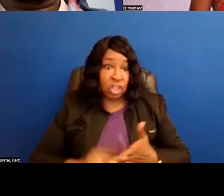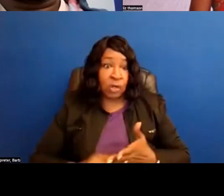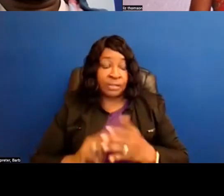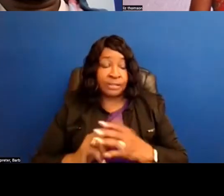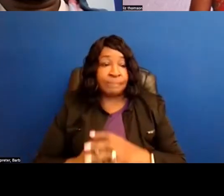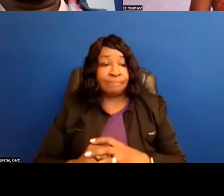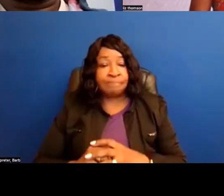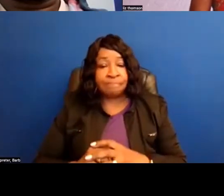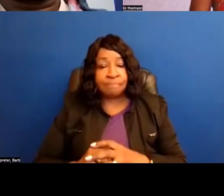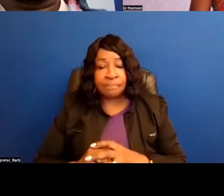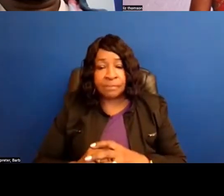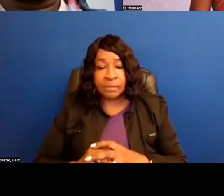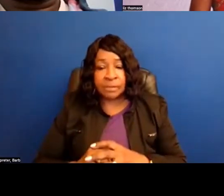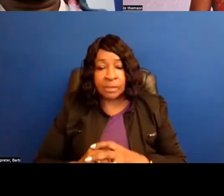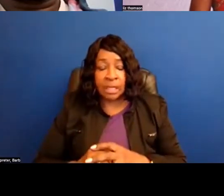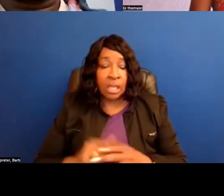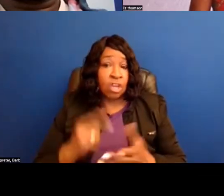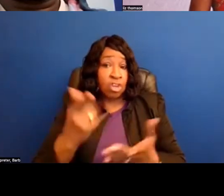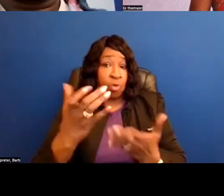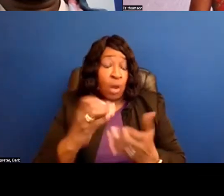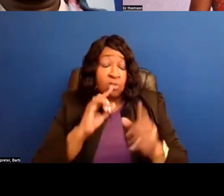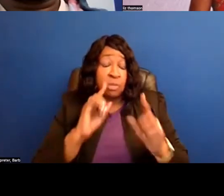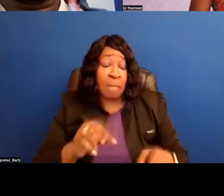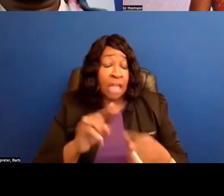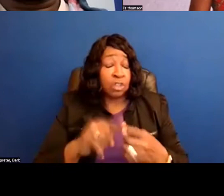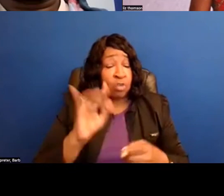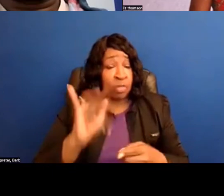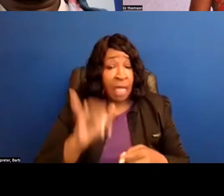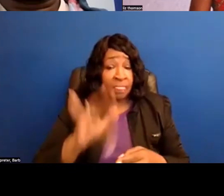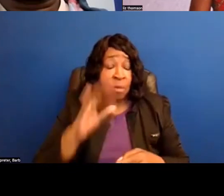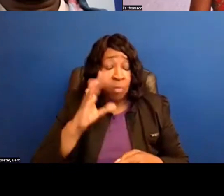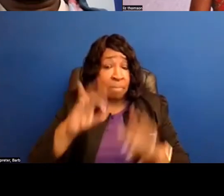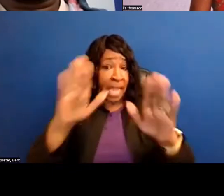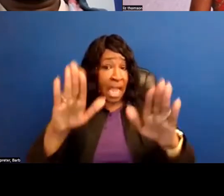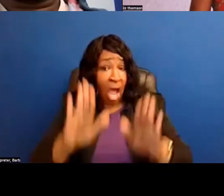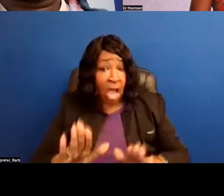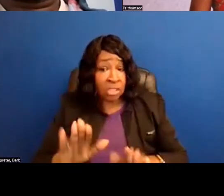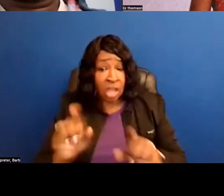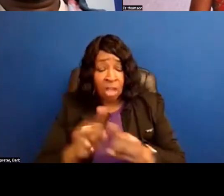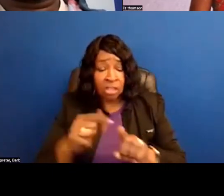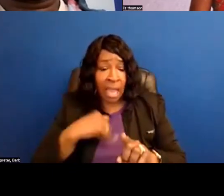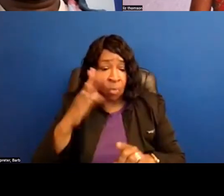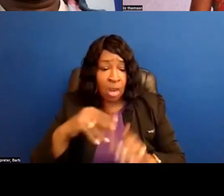So if you wanna respond to that, but that would be awesome. I'm also gonna read Jae Jin's question,